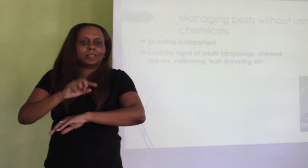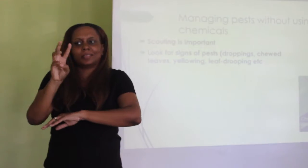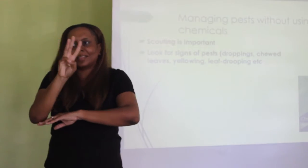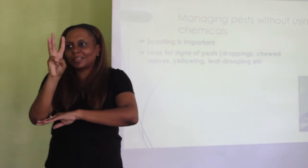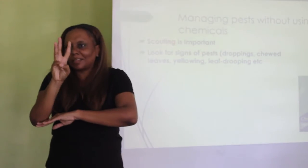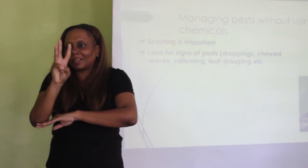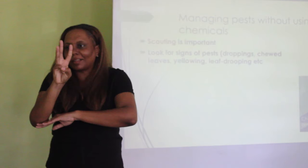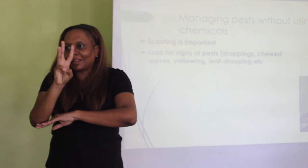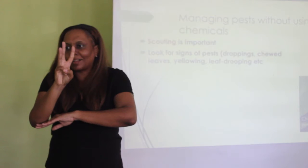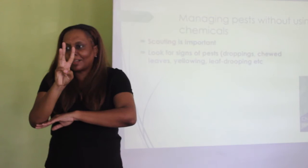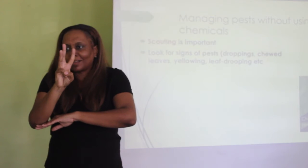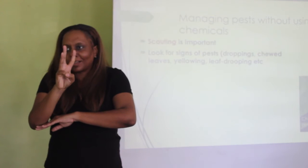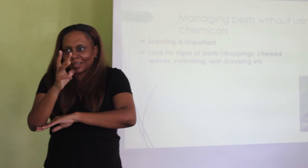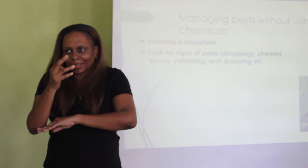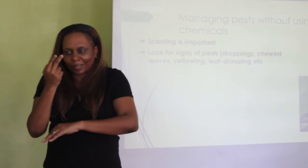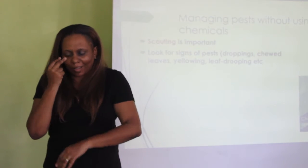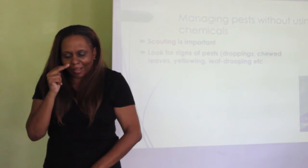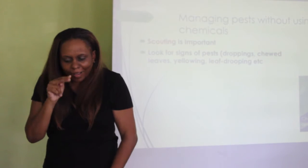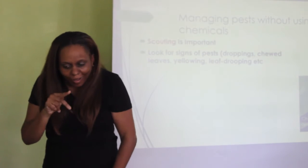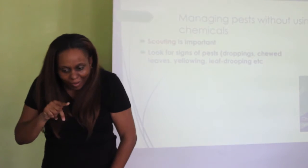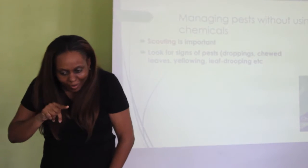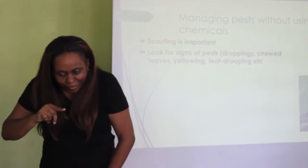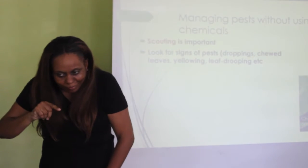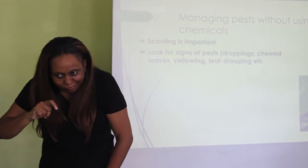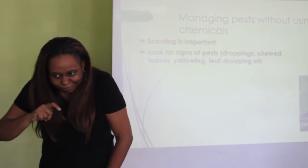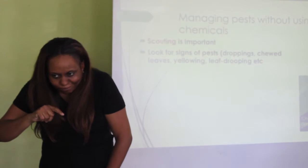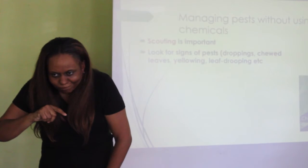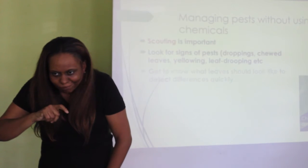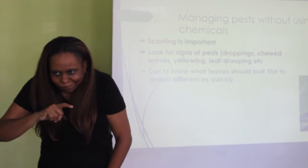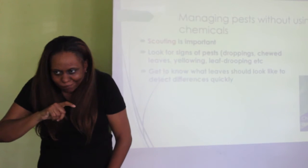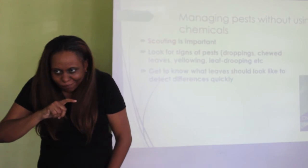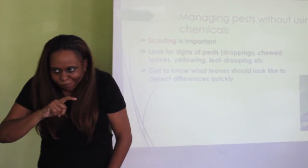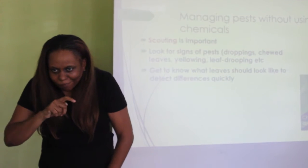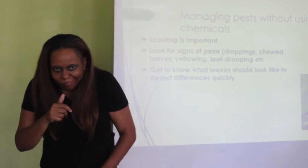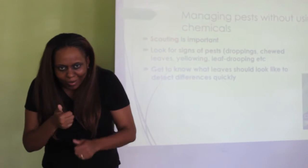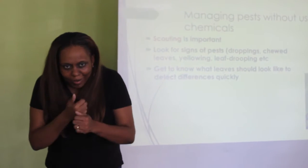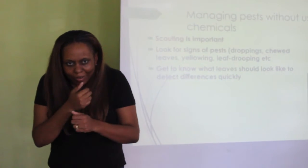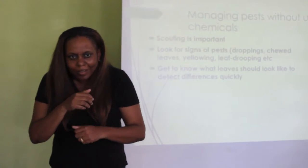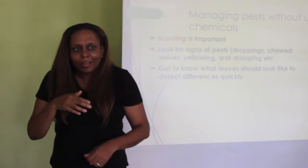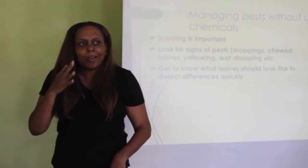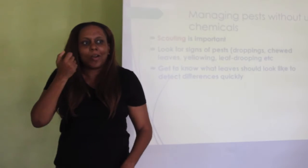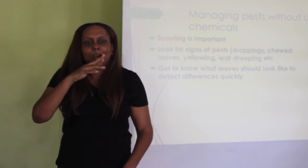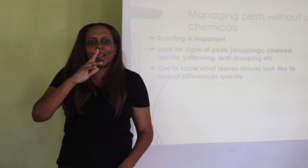the pets will normally come out so that is the best thing take a searchlight and you go